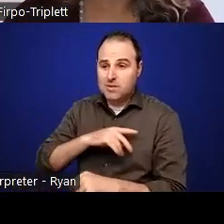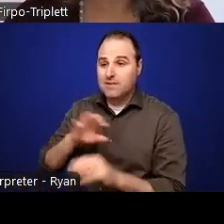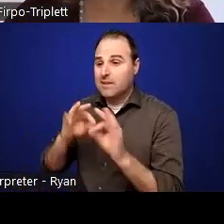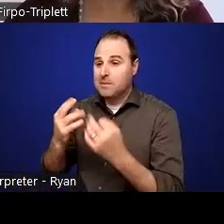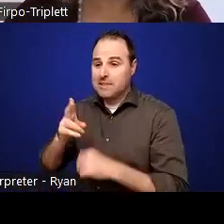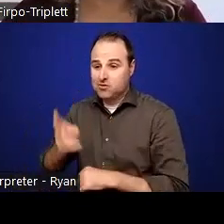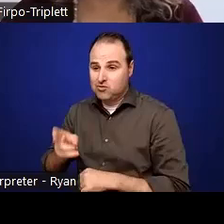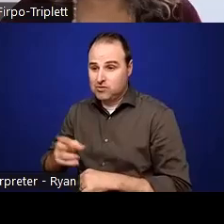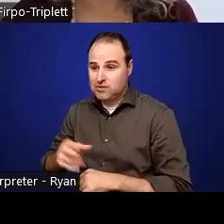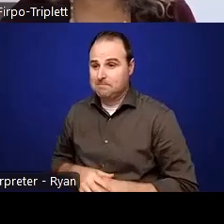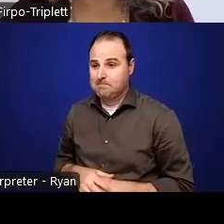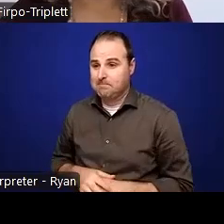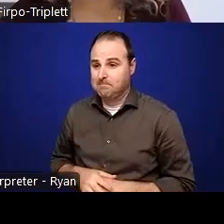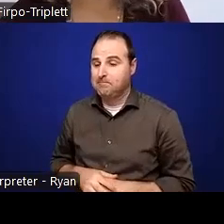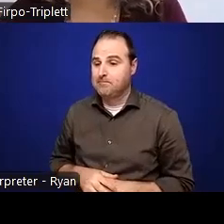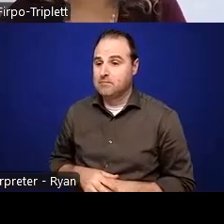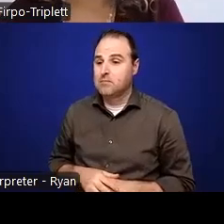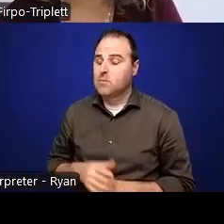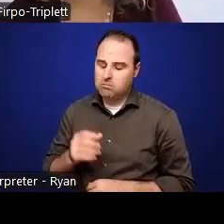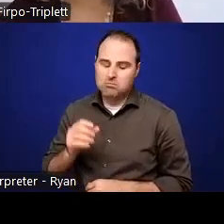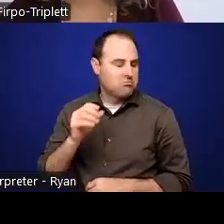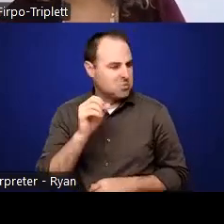Yes. How much?